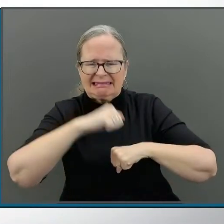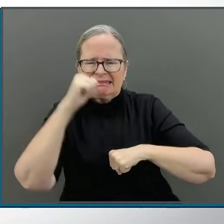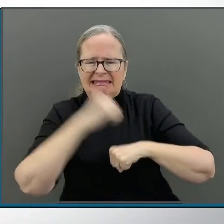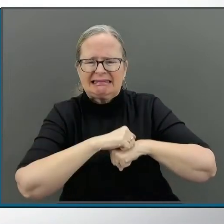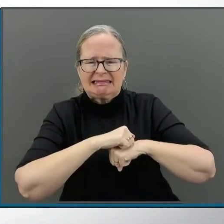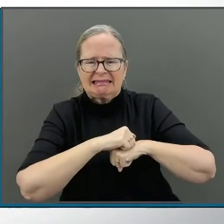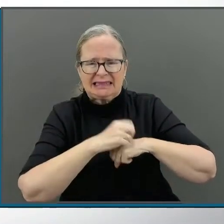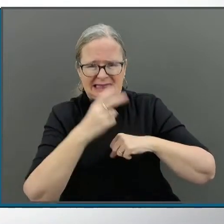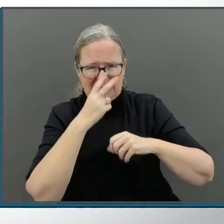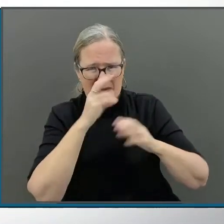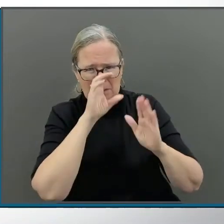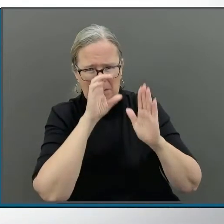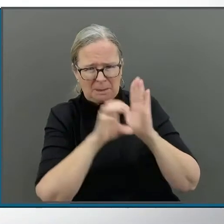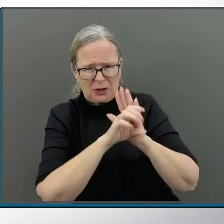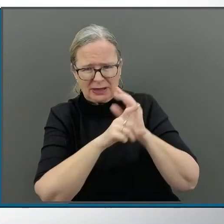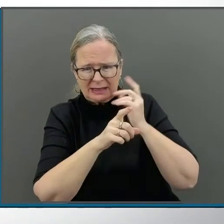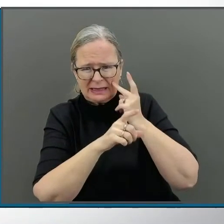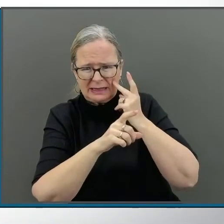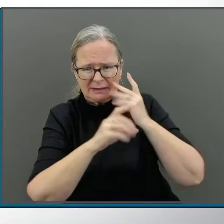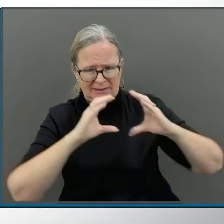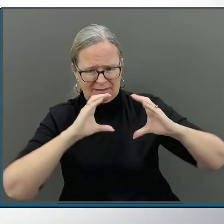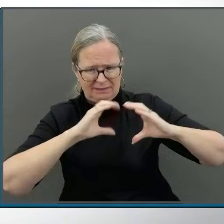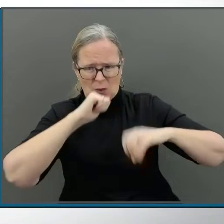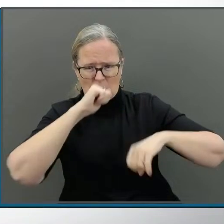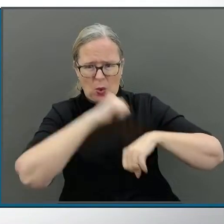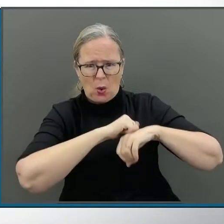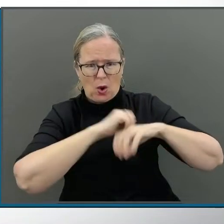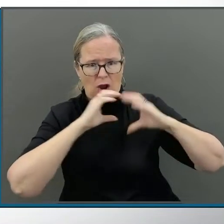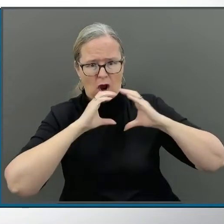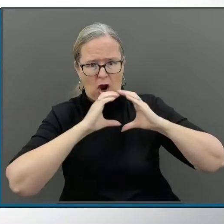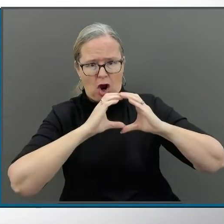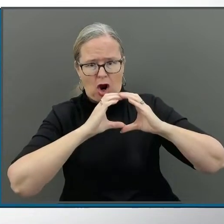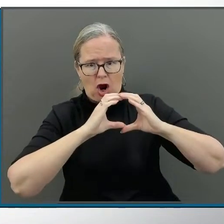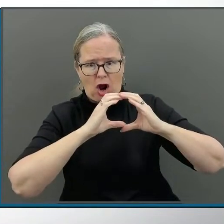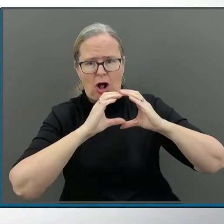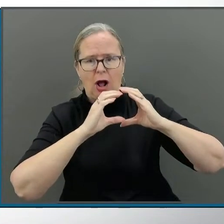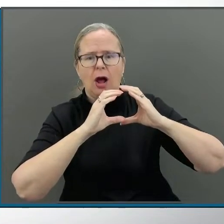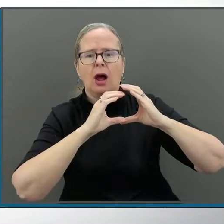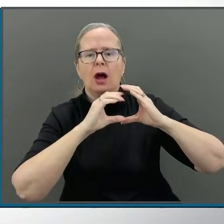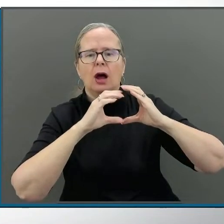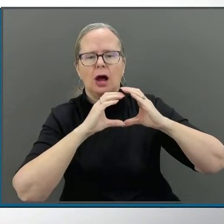the crws as the segment of the damaged pipe cannot be removed without risk of damaging the adjacent